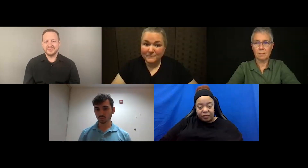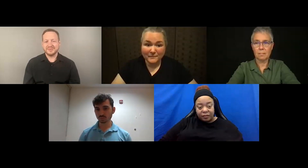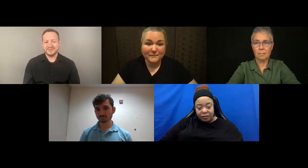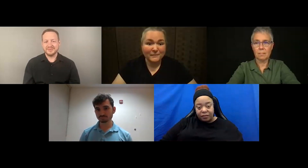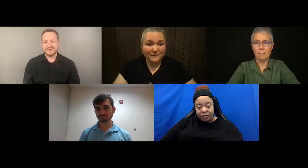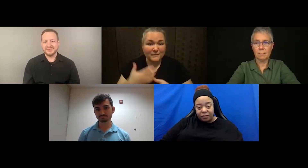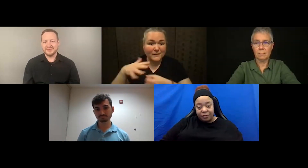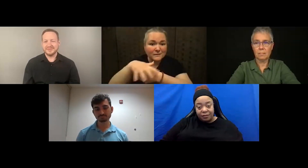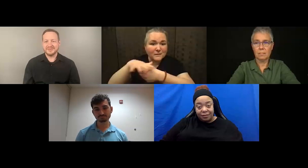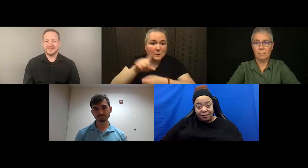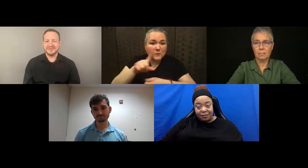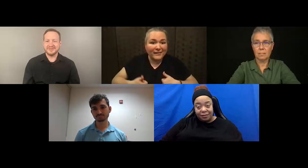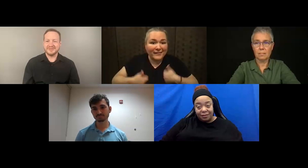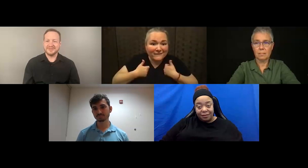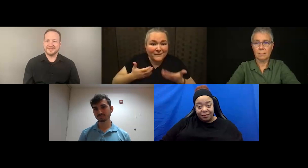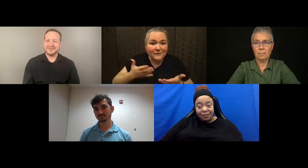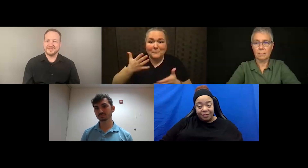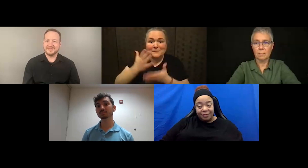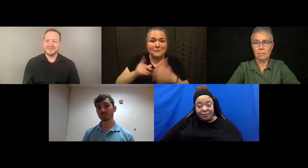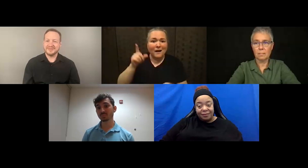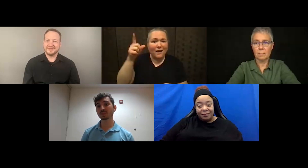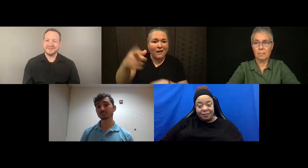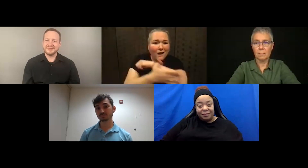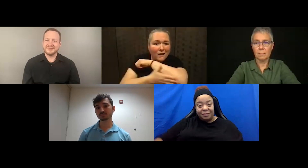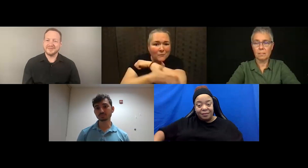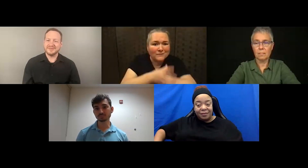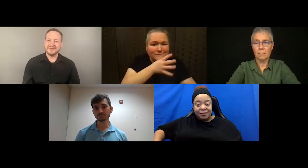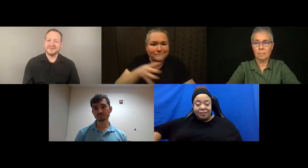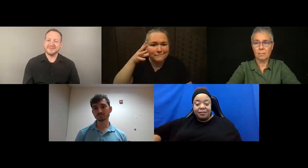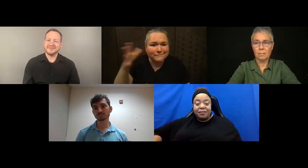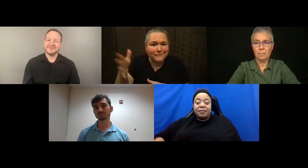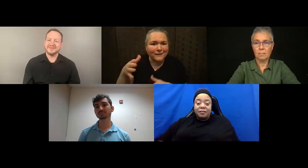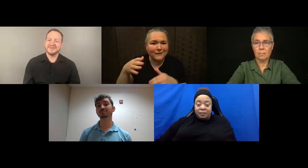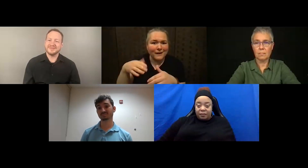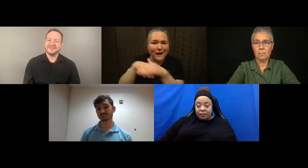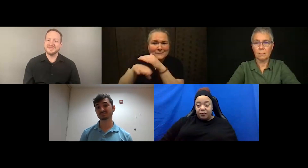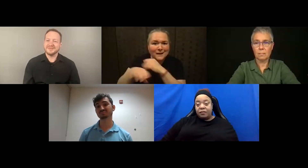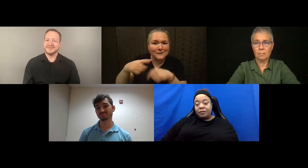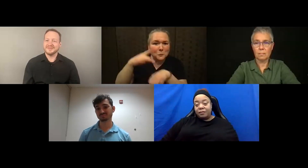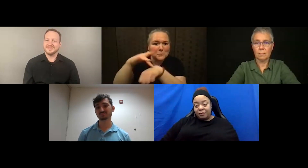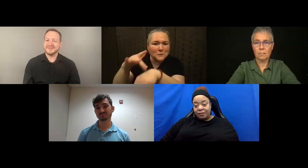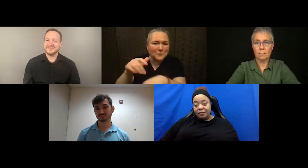ensure they have access to this as well. That's important. Jillian: Geography! Thinking about